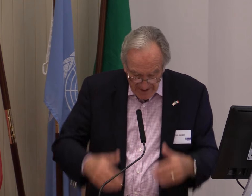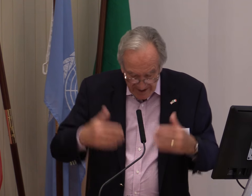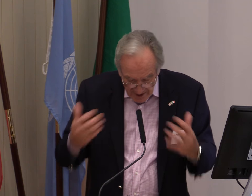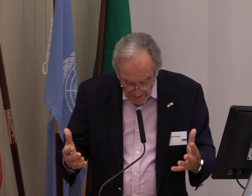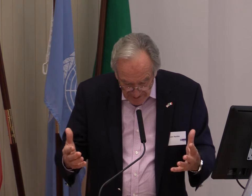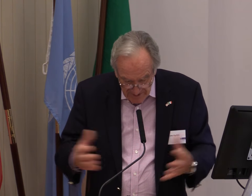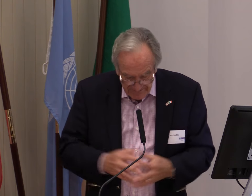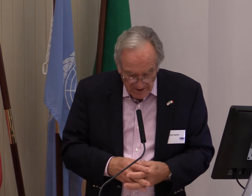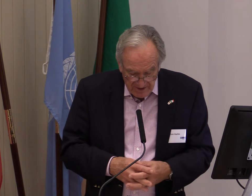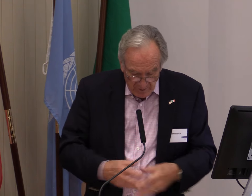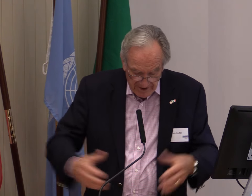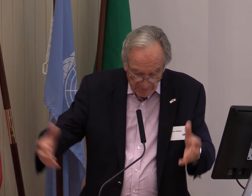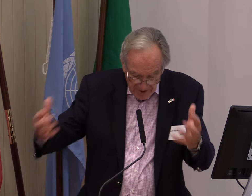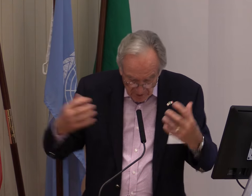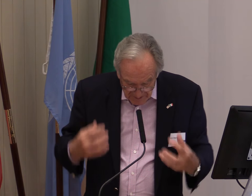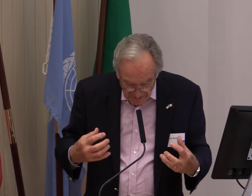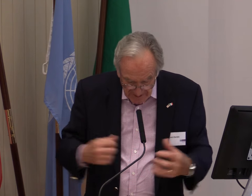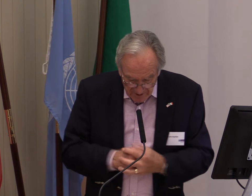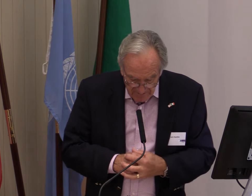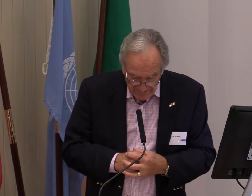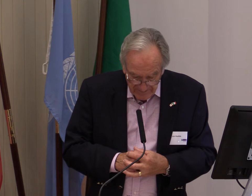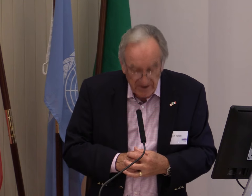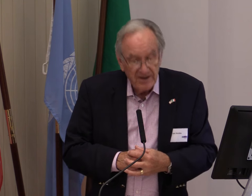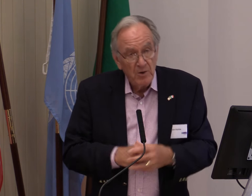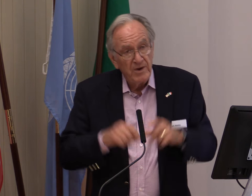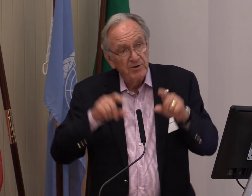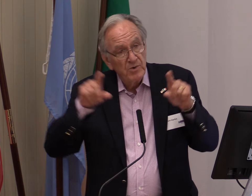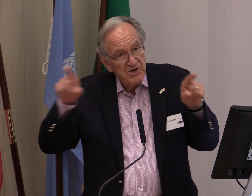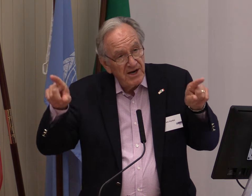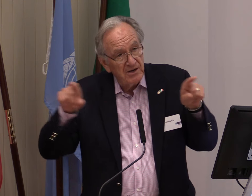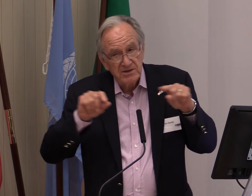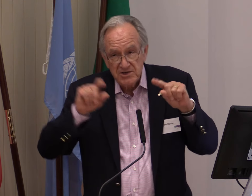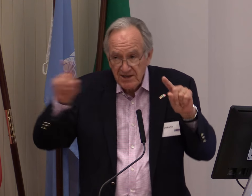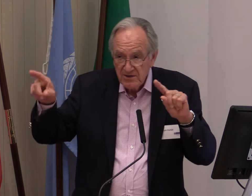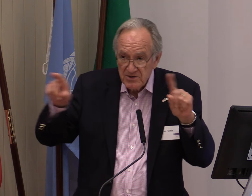So we had hearings, we had to bring groups together, we had to reach out to Senators